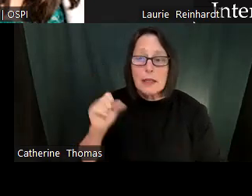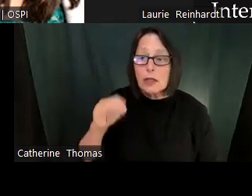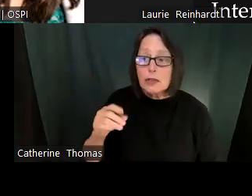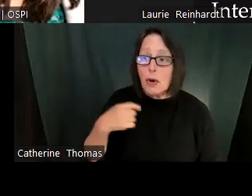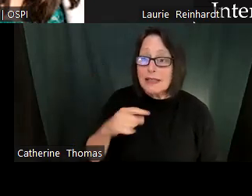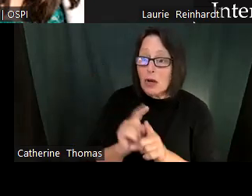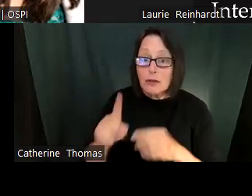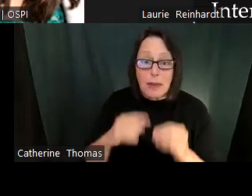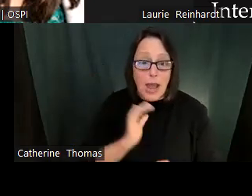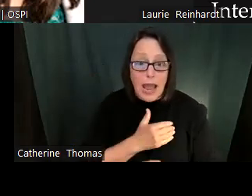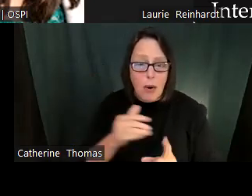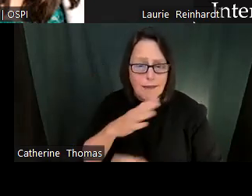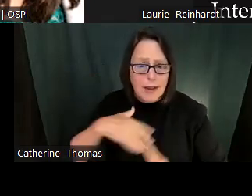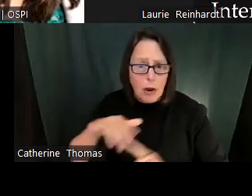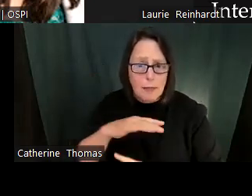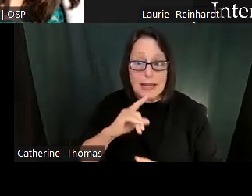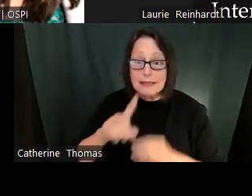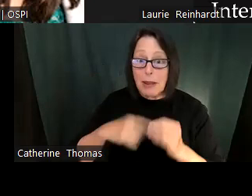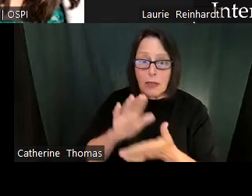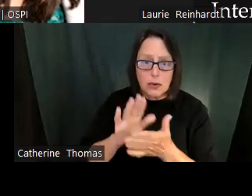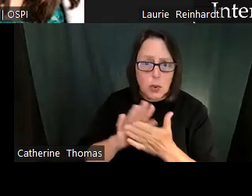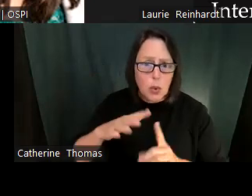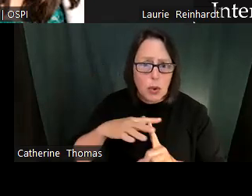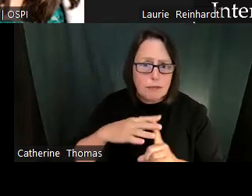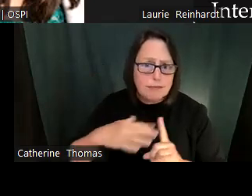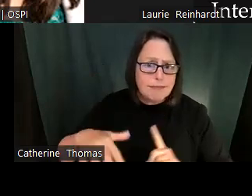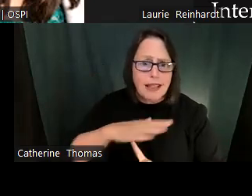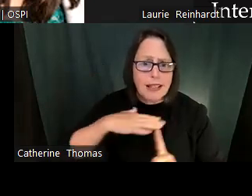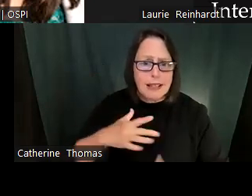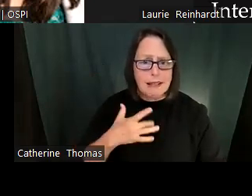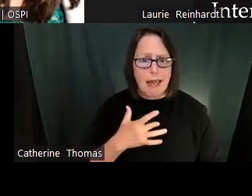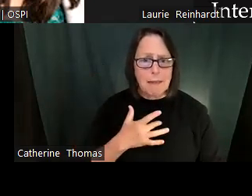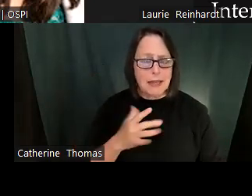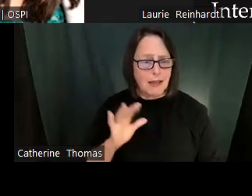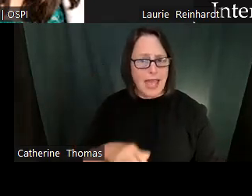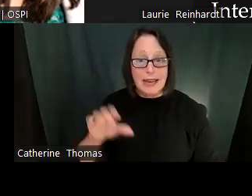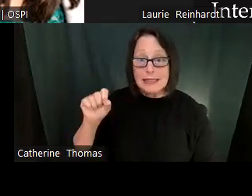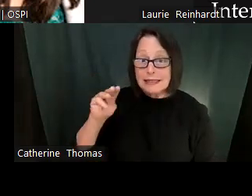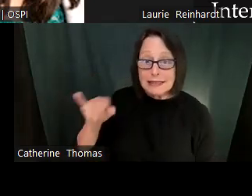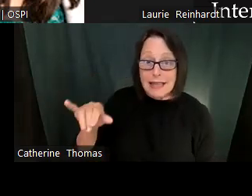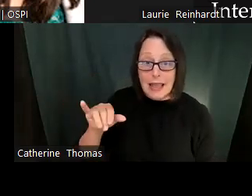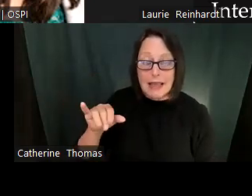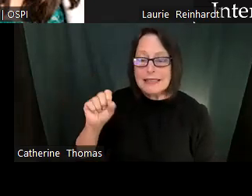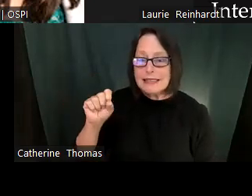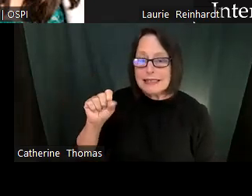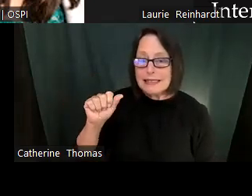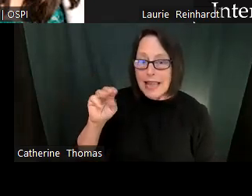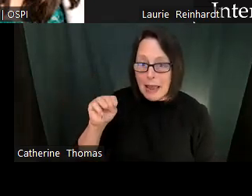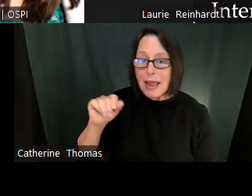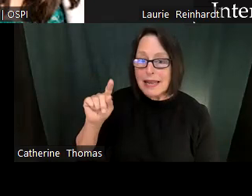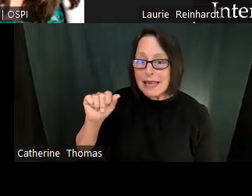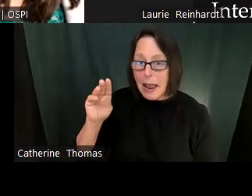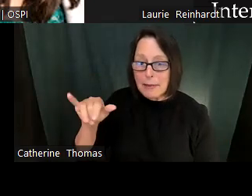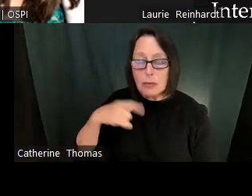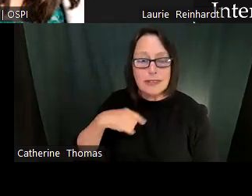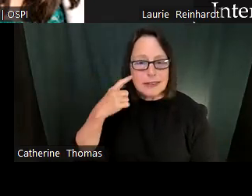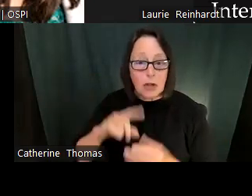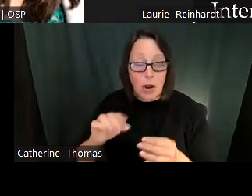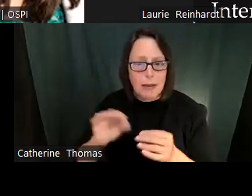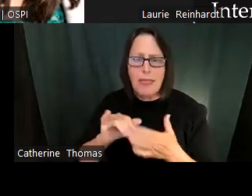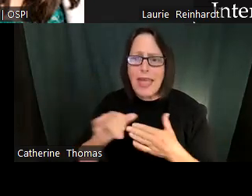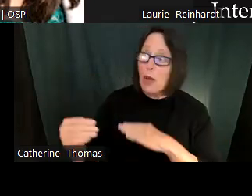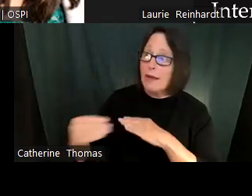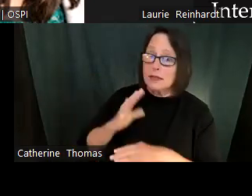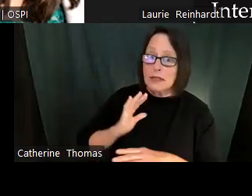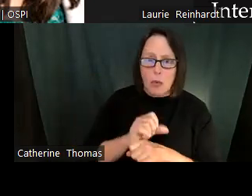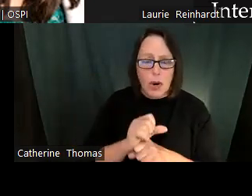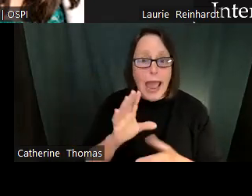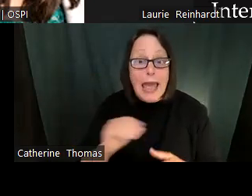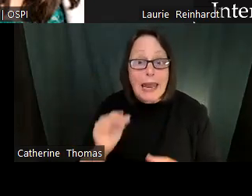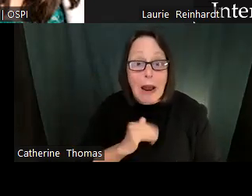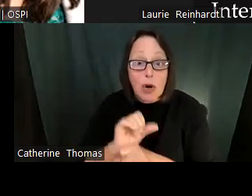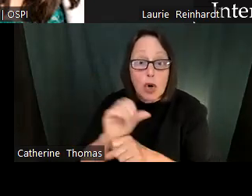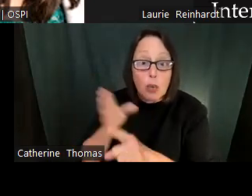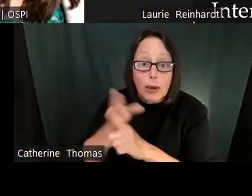Inclusionary practices rather than exclusionary practices, right? That is going to influence how we feel about ourselves, the way that we interact.